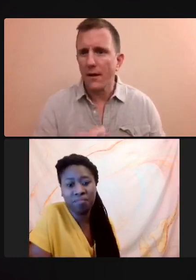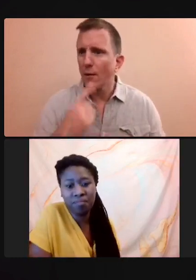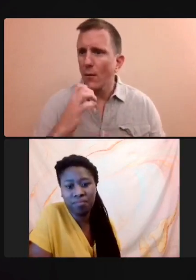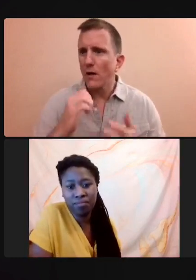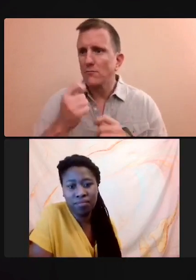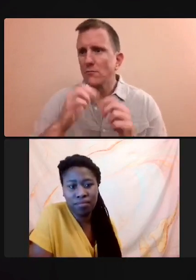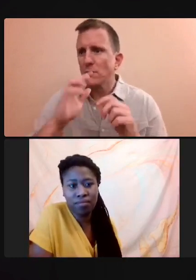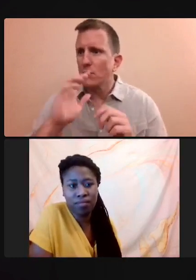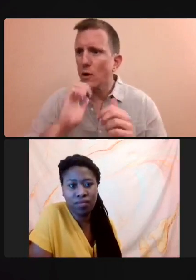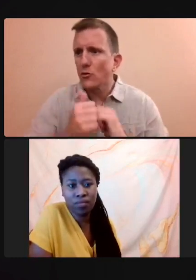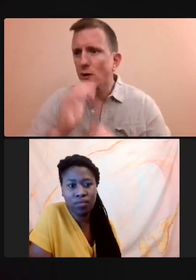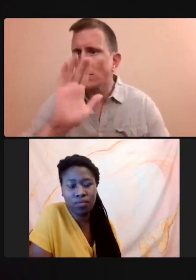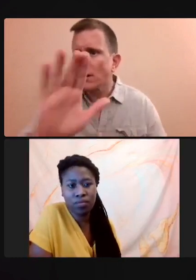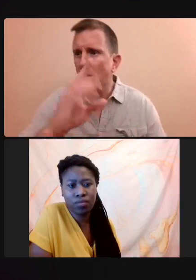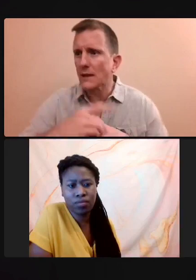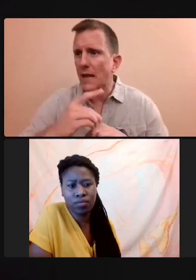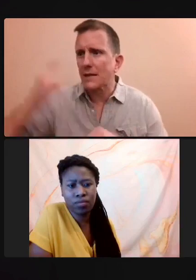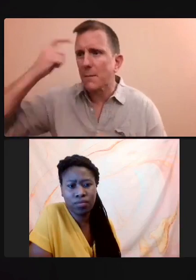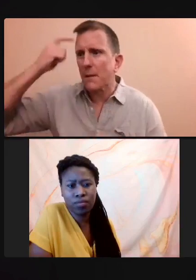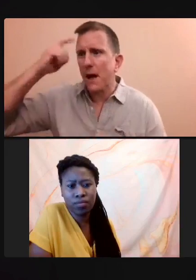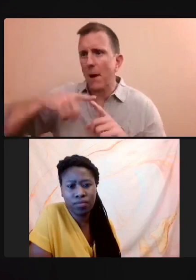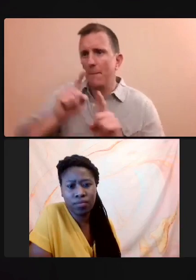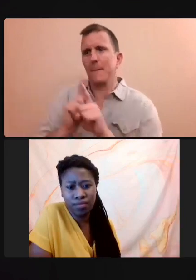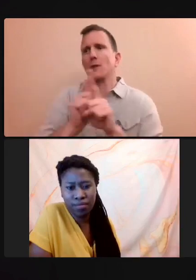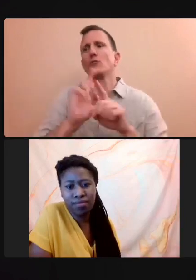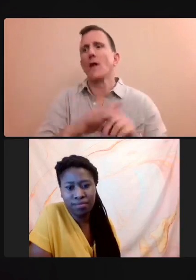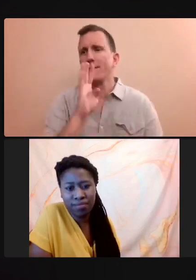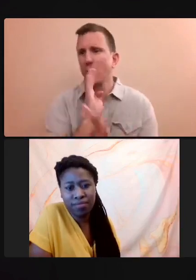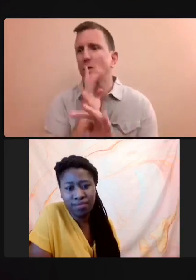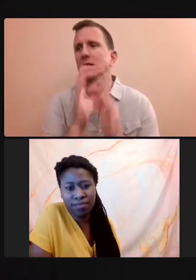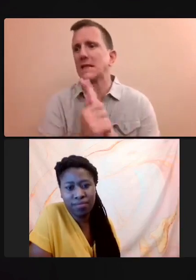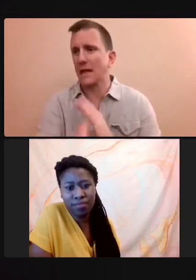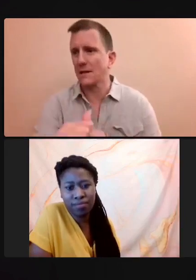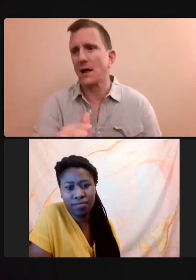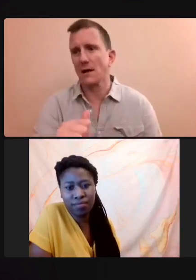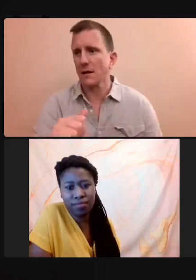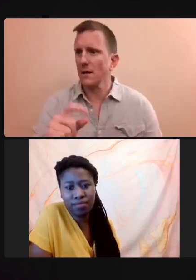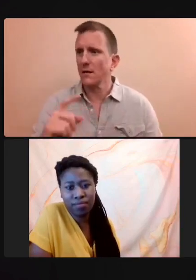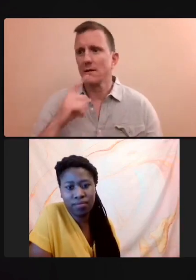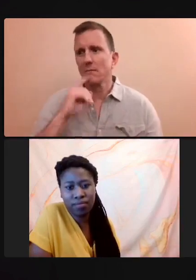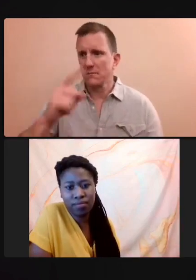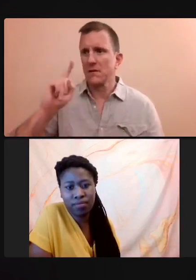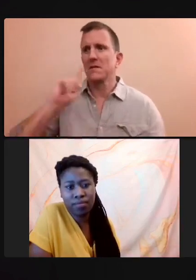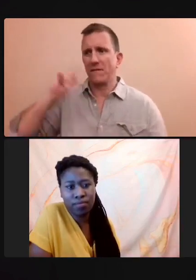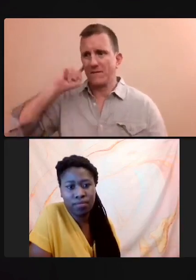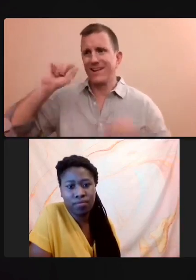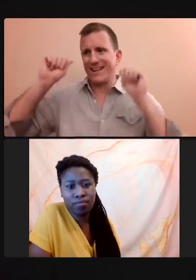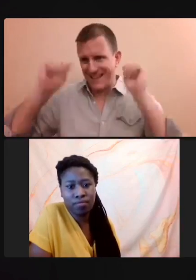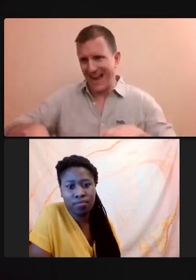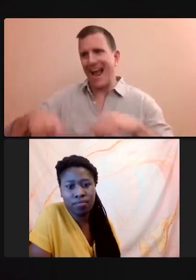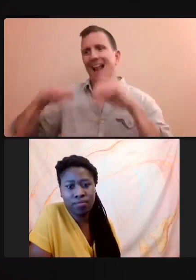It may take more of a time investment. It may be slower progress. It may take you a longer time to find somebody